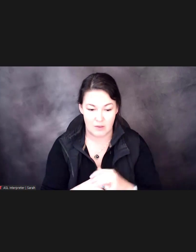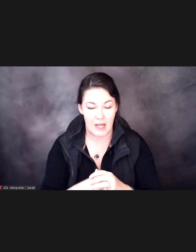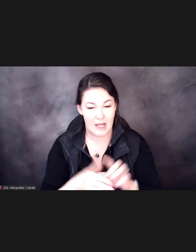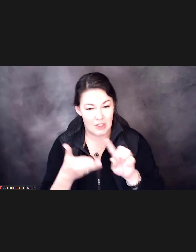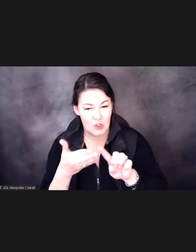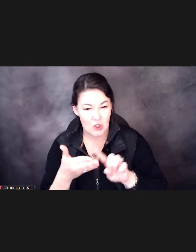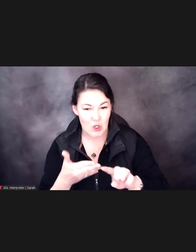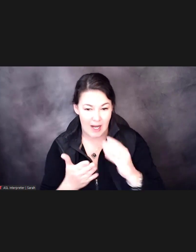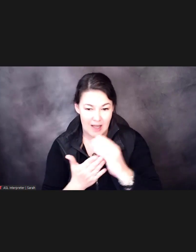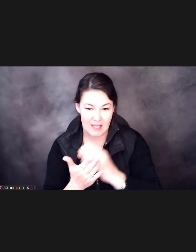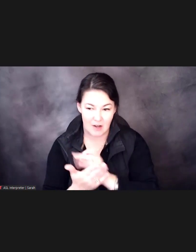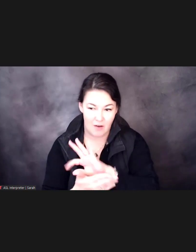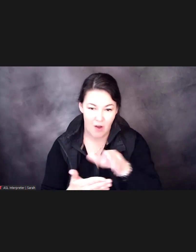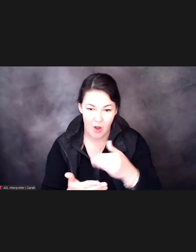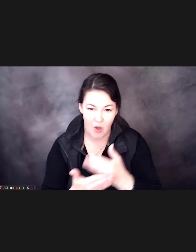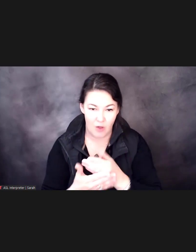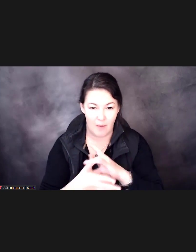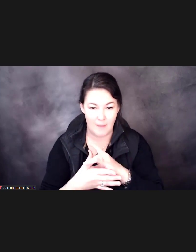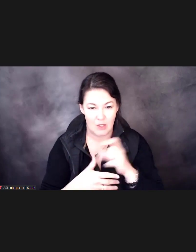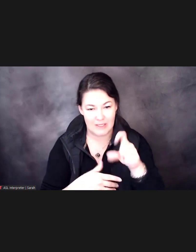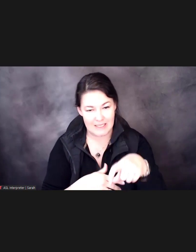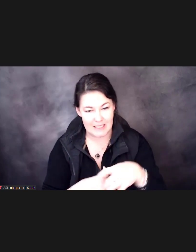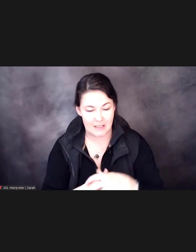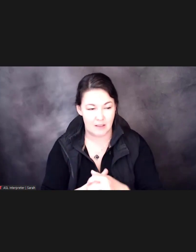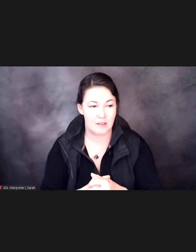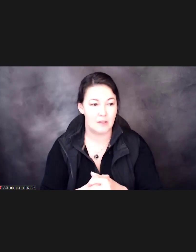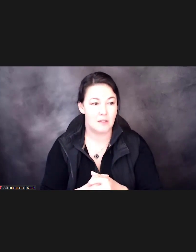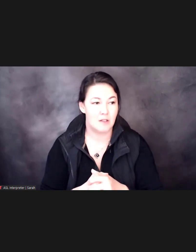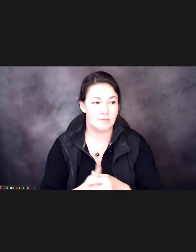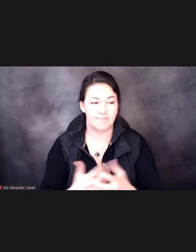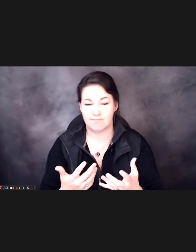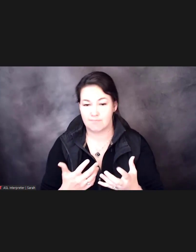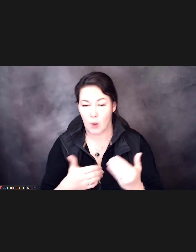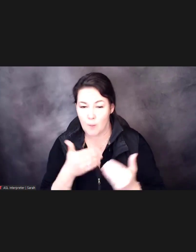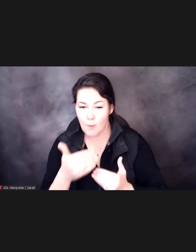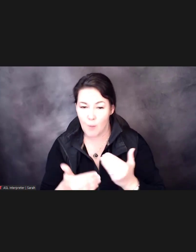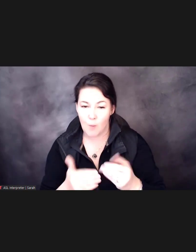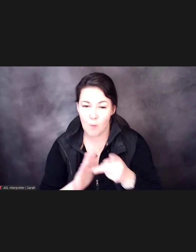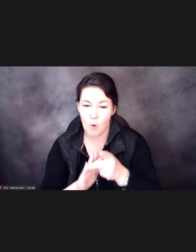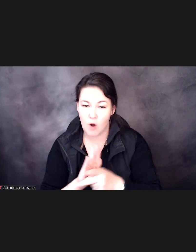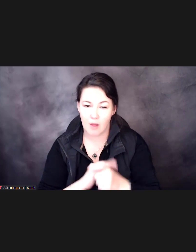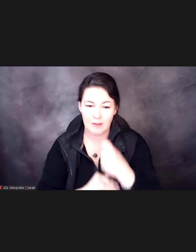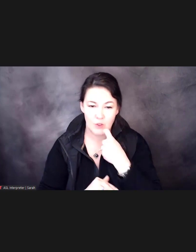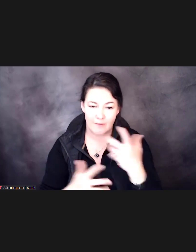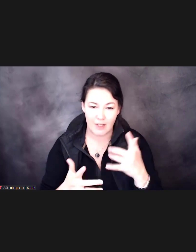a checklist of all the materials you need, the protocol that we